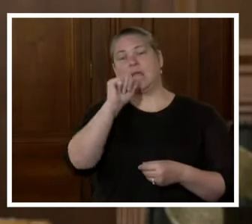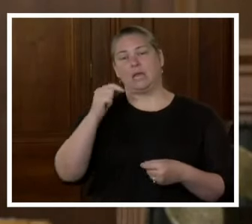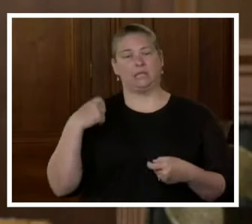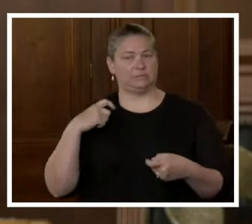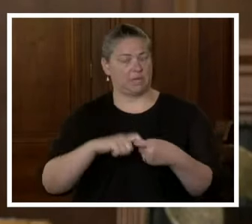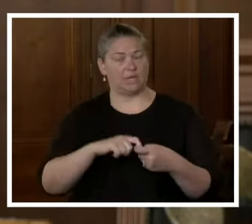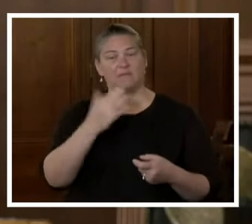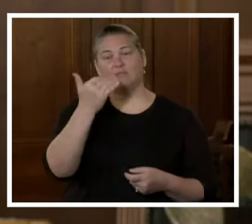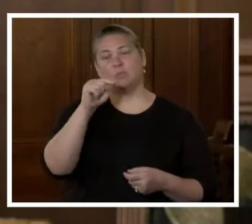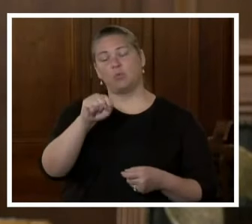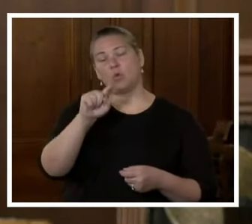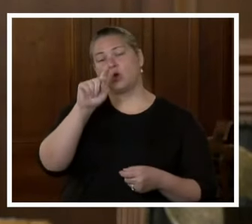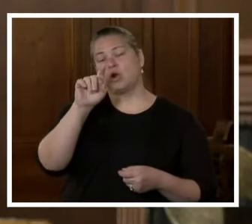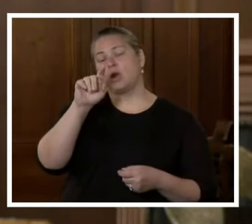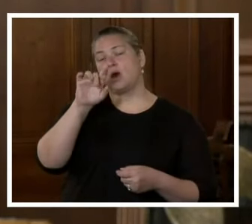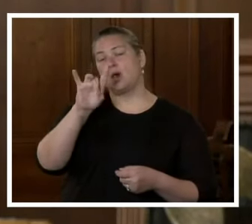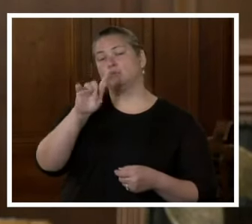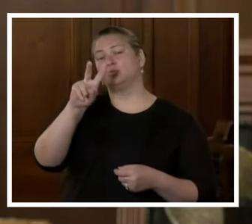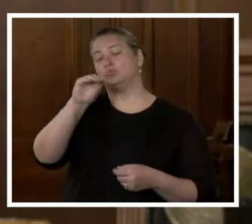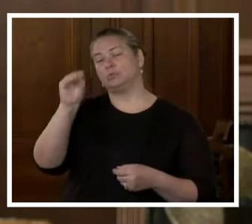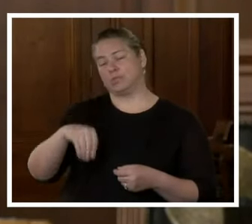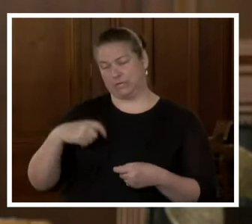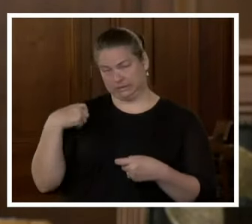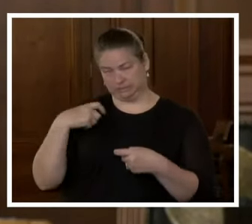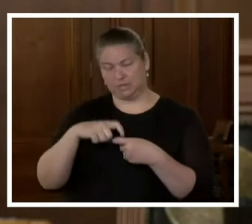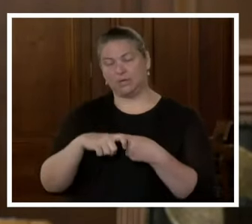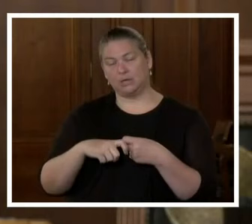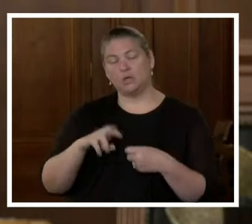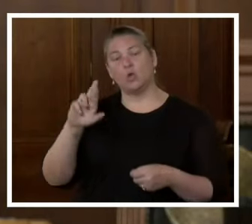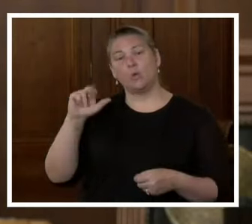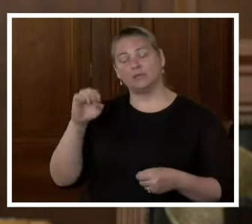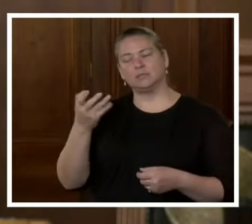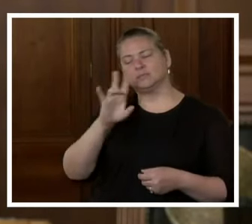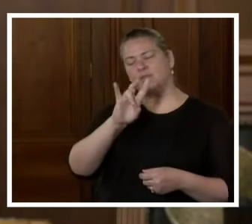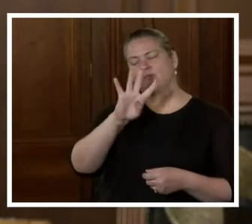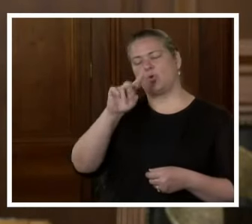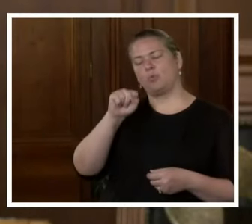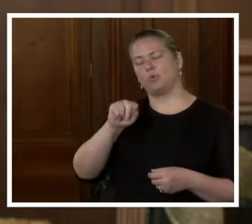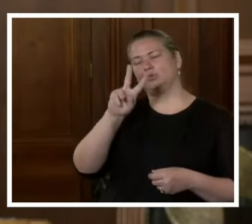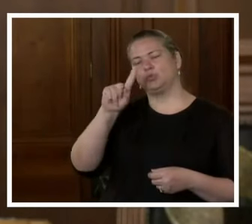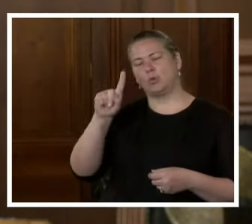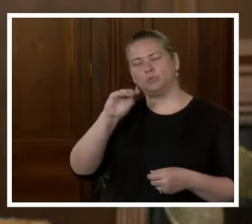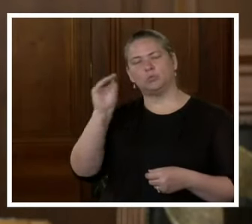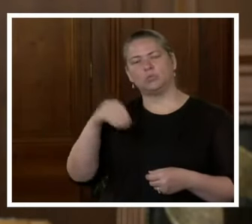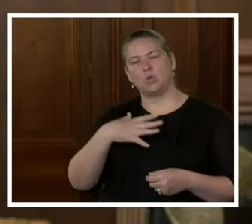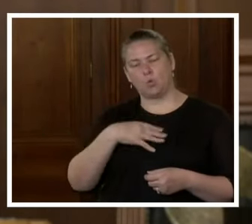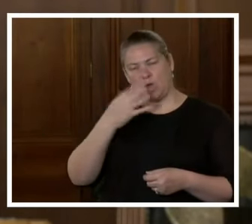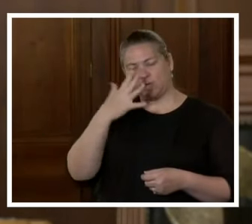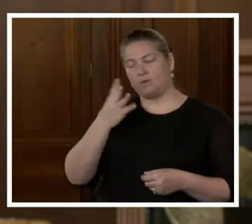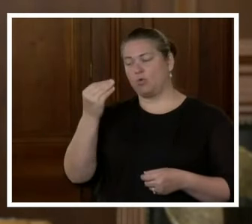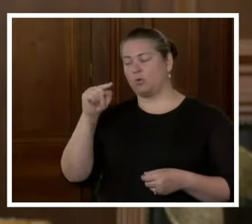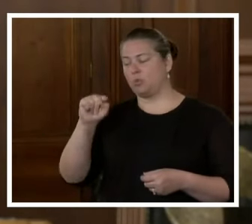HEALTH CARE THEY NEED, AND I'M GOING TO USE THE RESOURCES OF STATE GOVERNMENT TO WORK TO MAKE THAT HAPPEN.